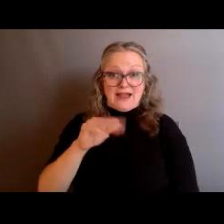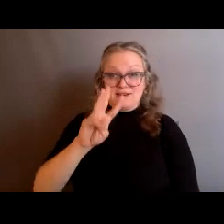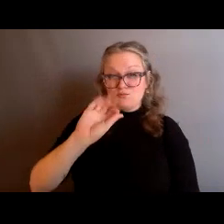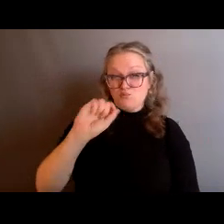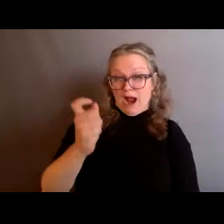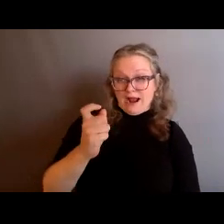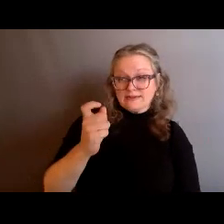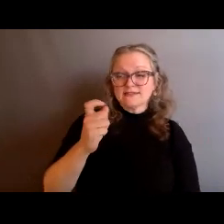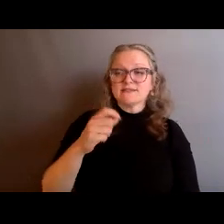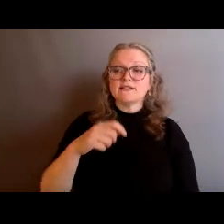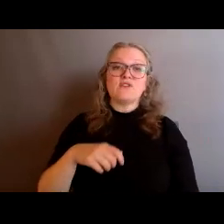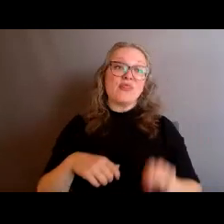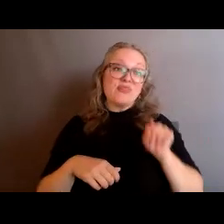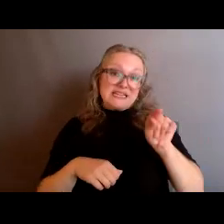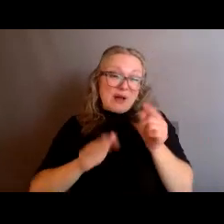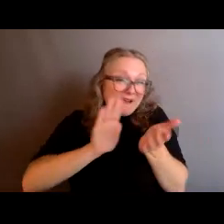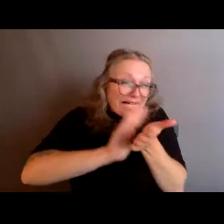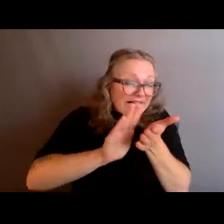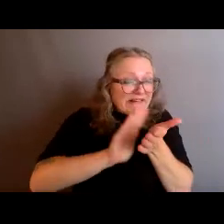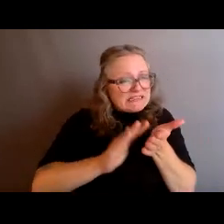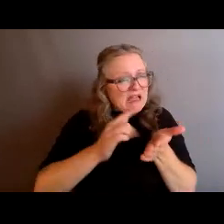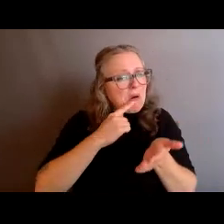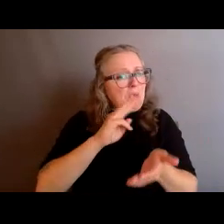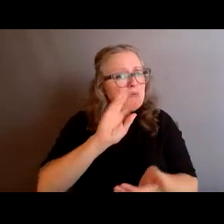this one and I'd say, OK, well, the wax is good. You got normal hearing.